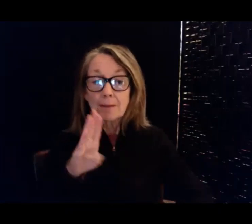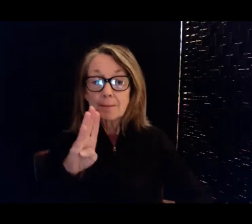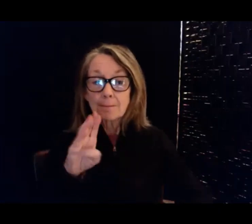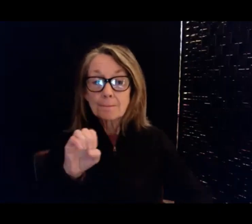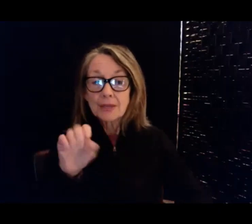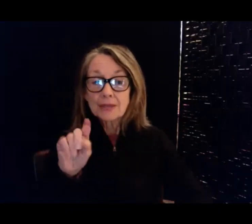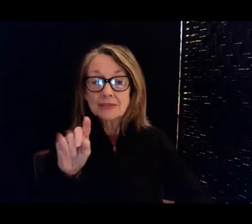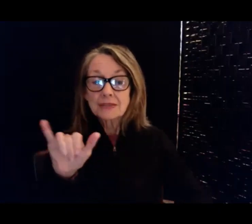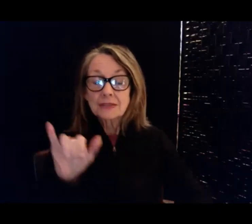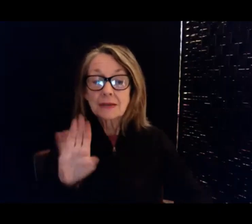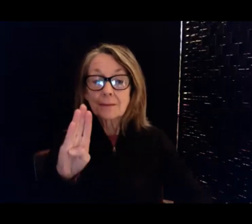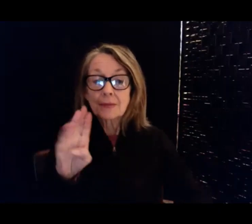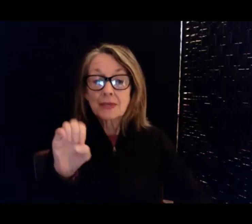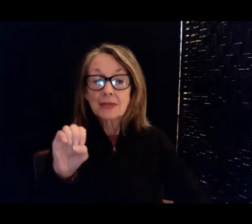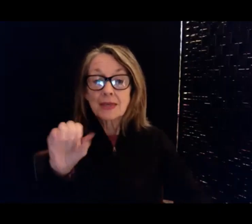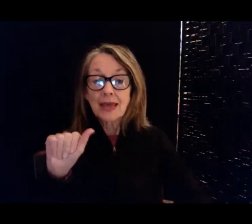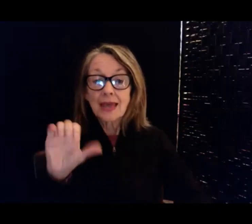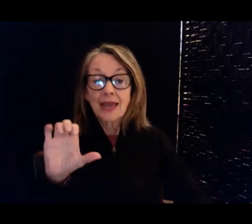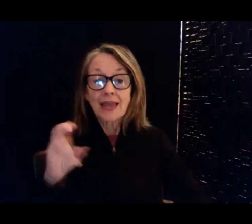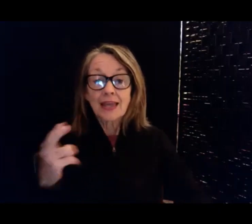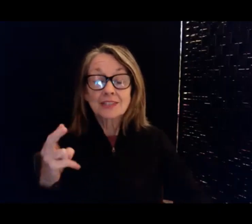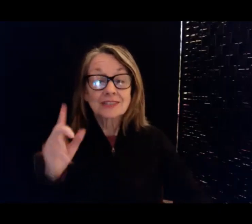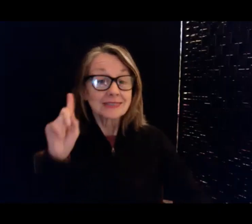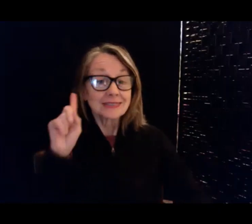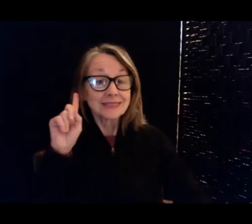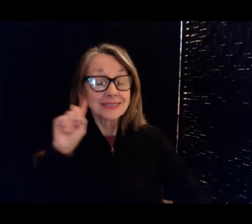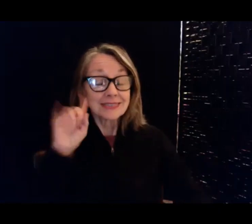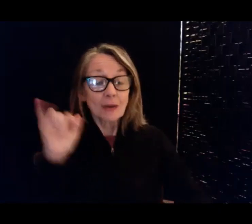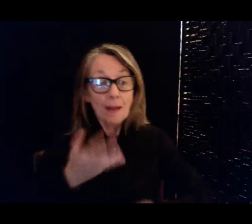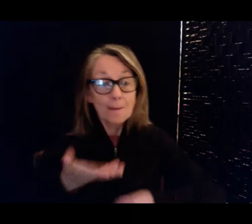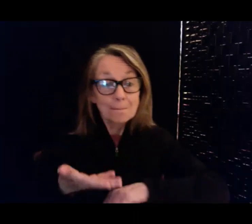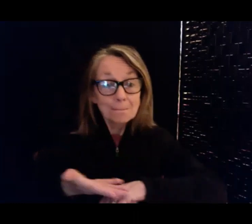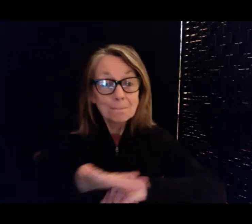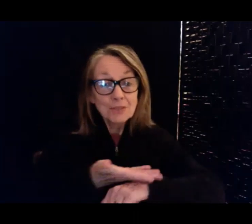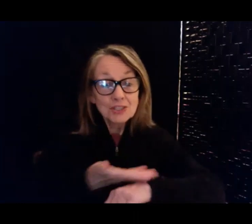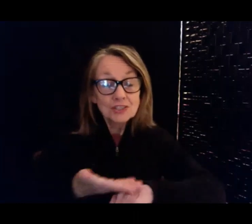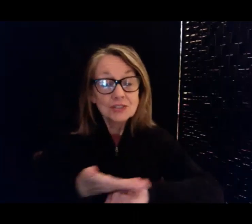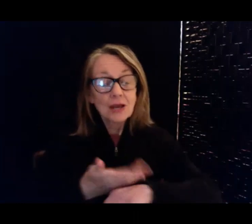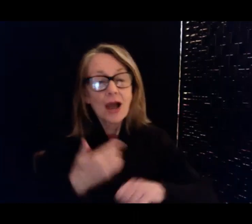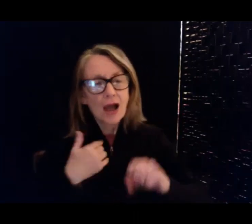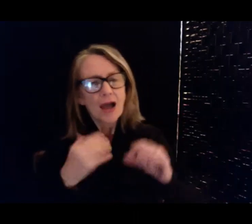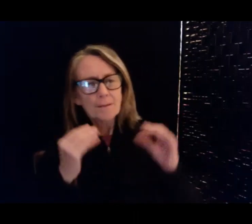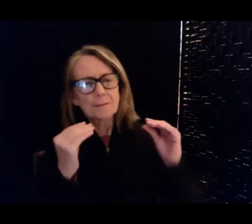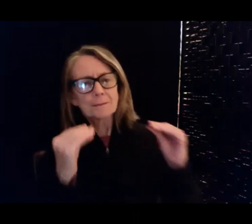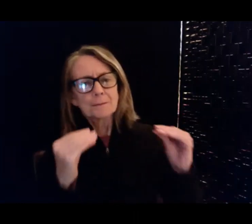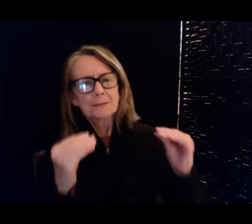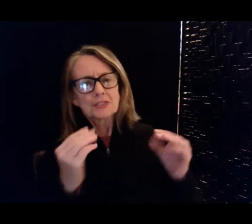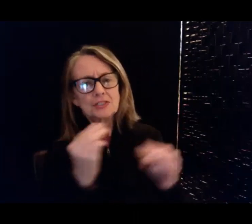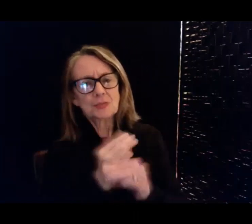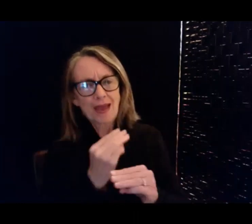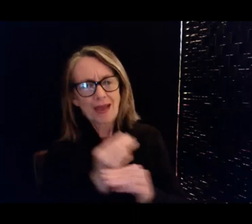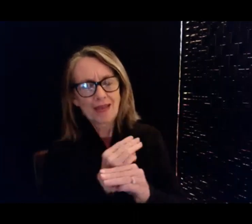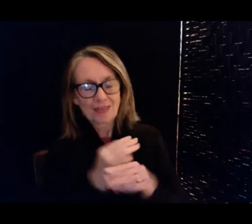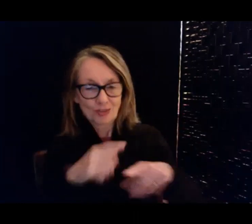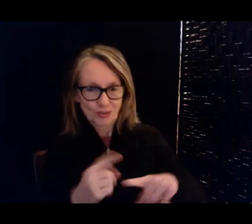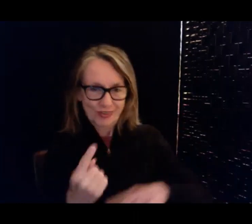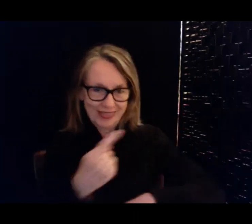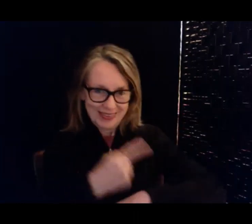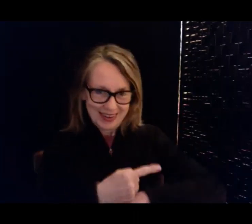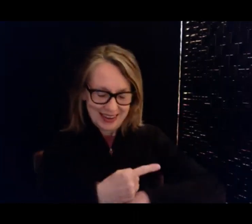that's Beach like the beach I'm a math teacher for my day job I'm also a